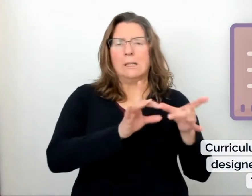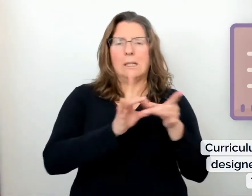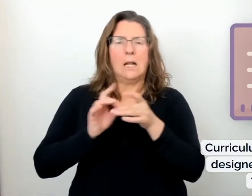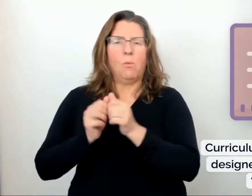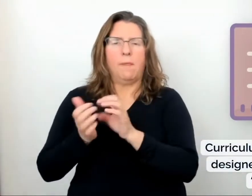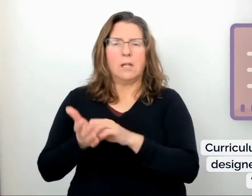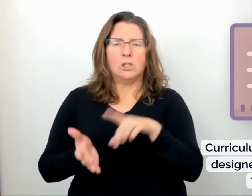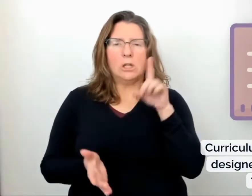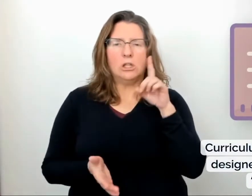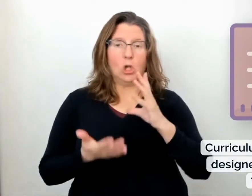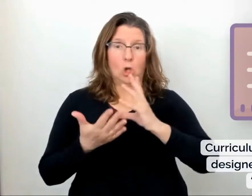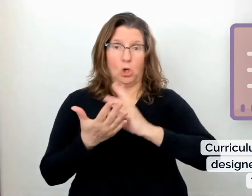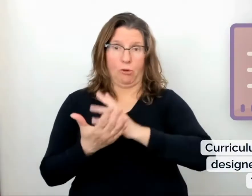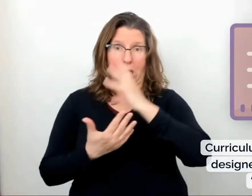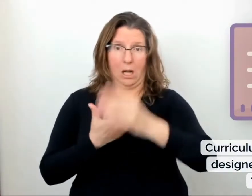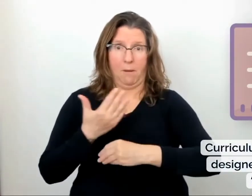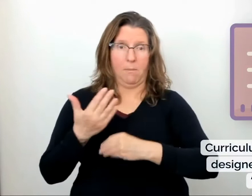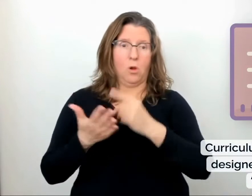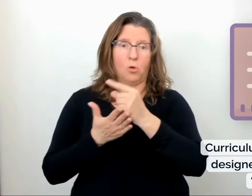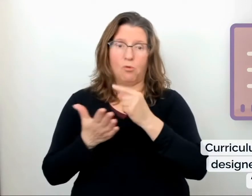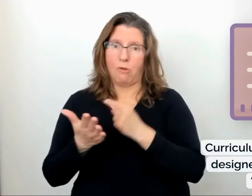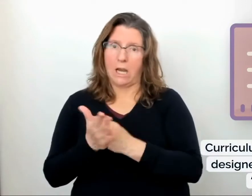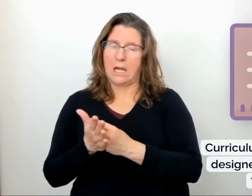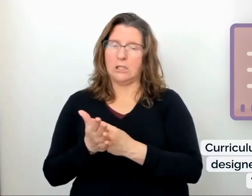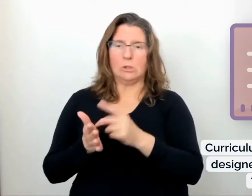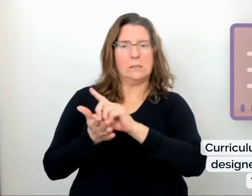How does this all apply to the field of education?